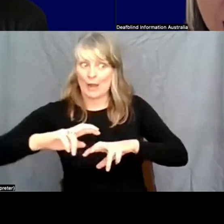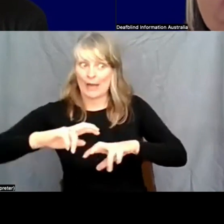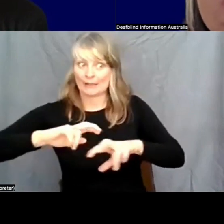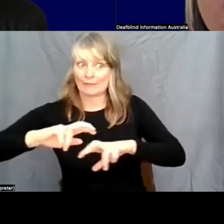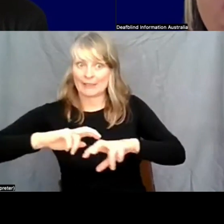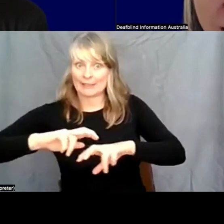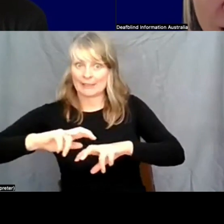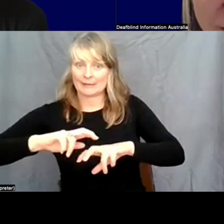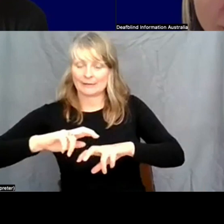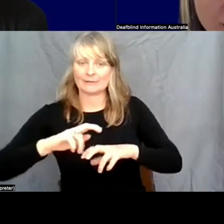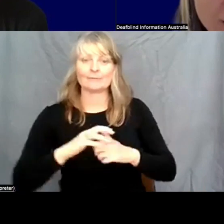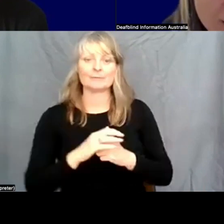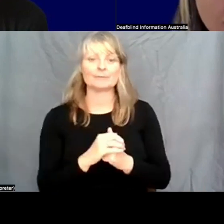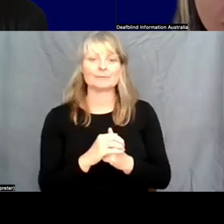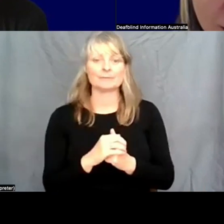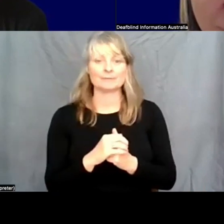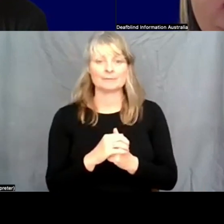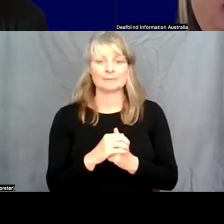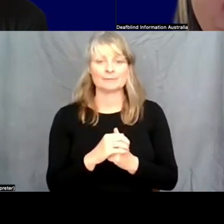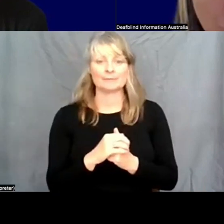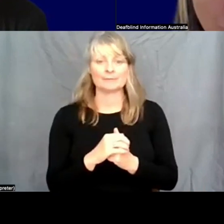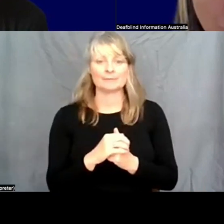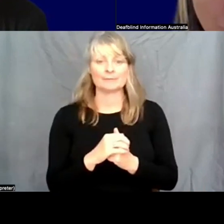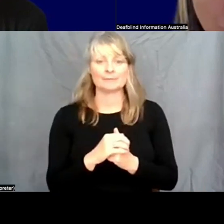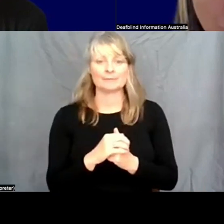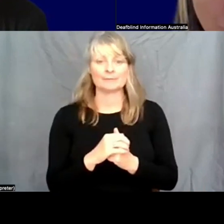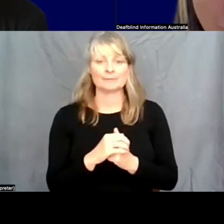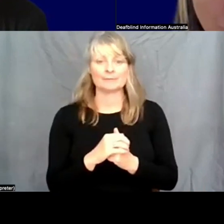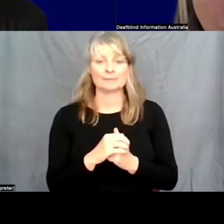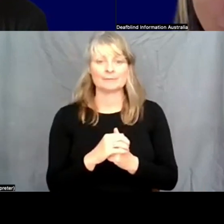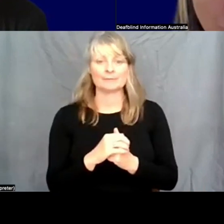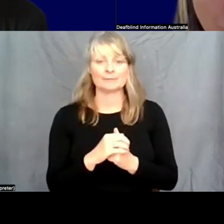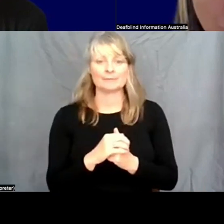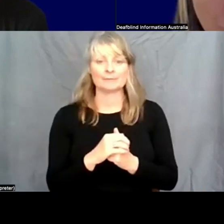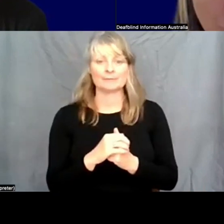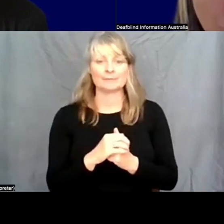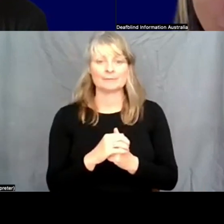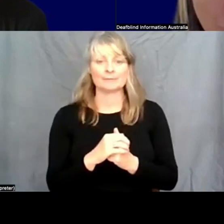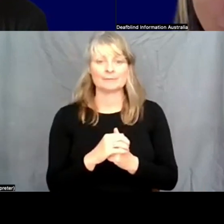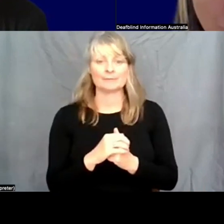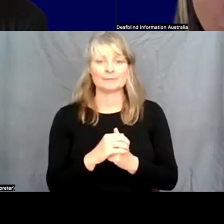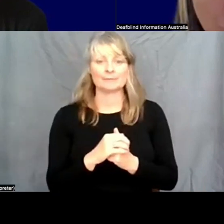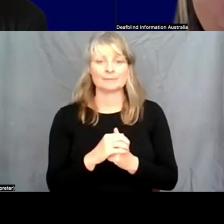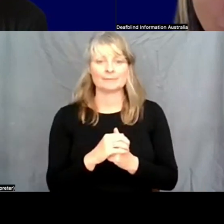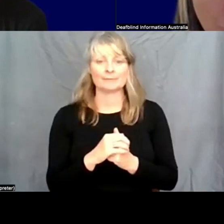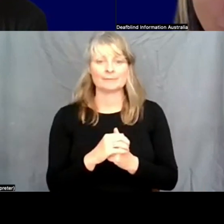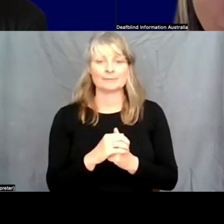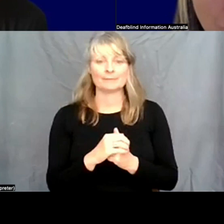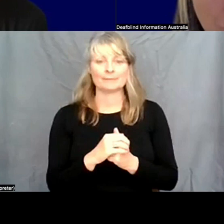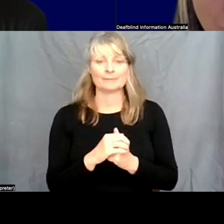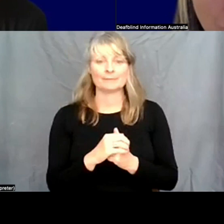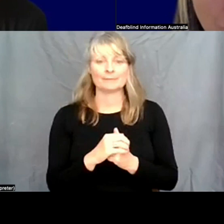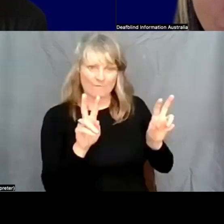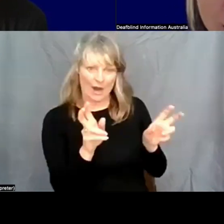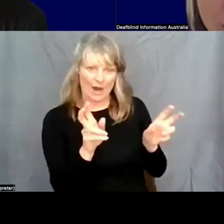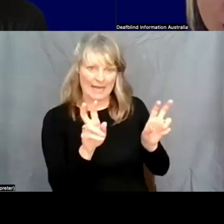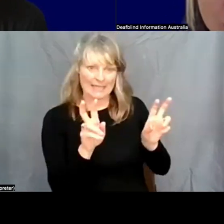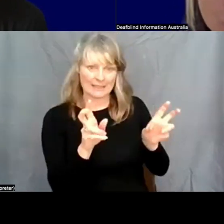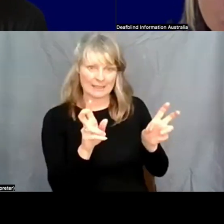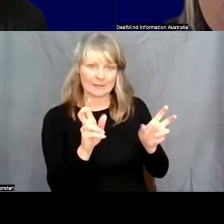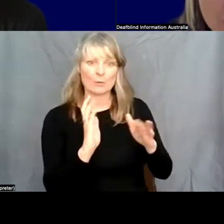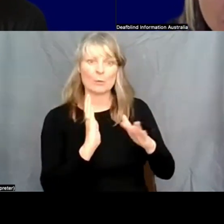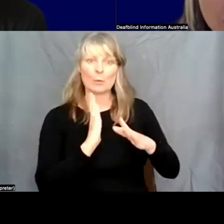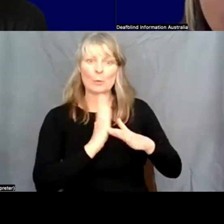Have you found certain phrases that work for you and your communication partners?